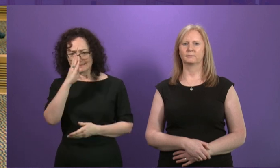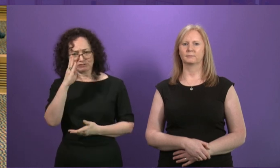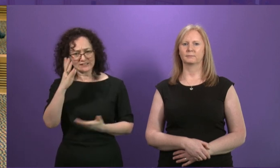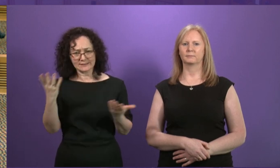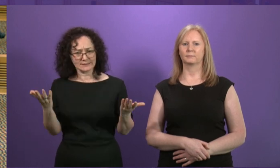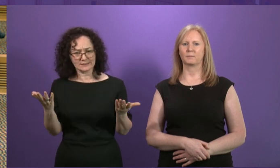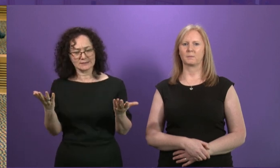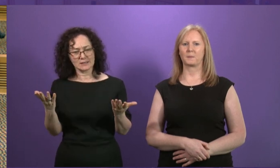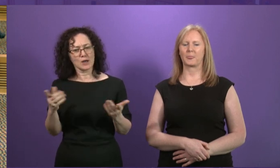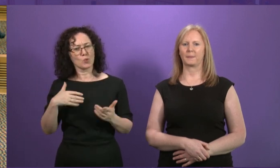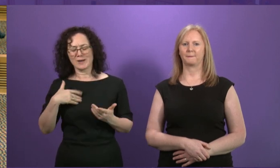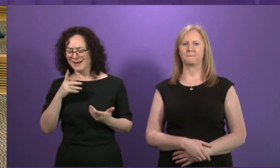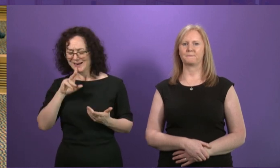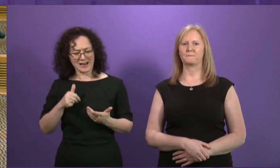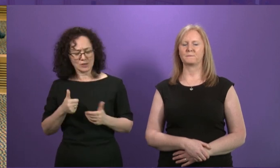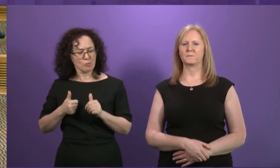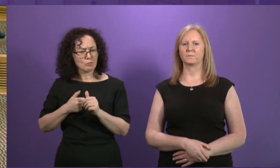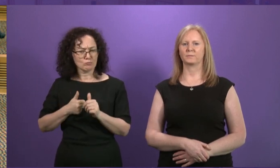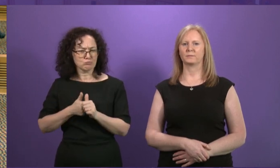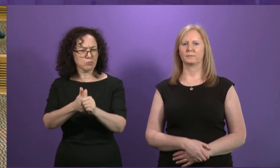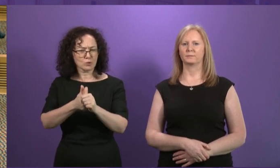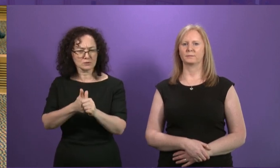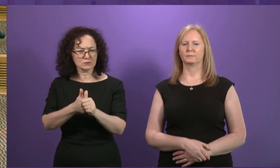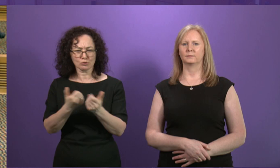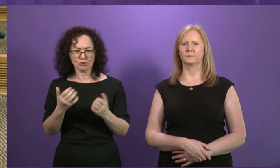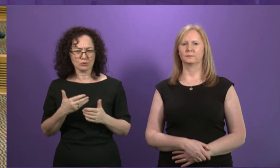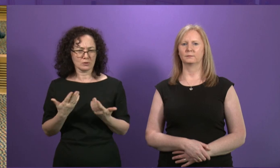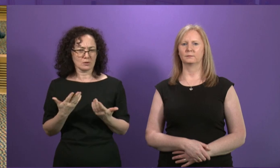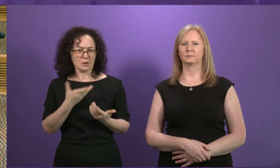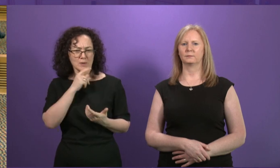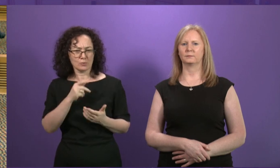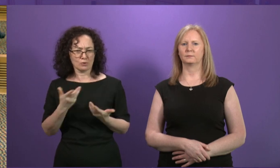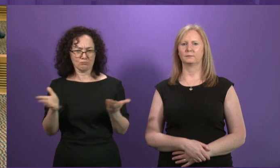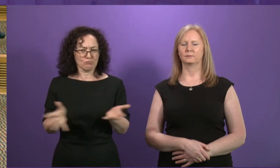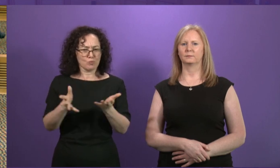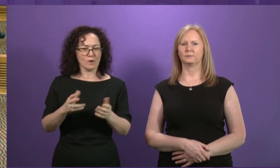In my view, the matter should not be down to the individual decisions of companies.